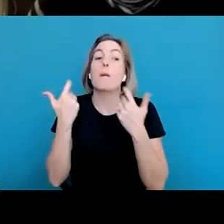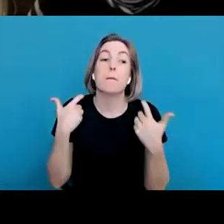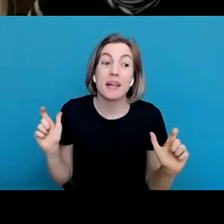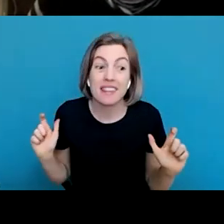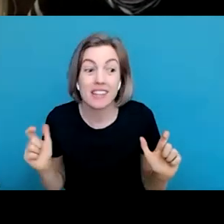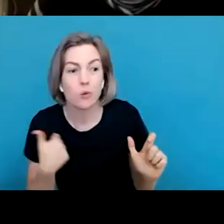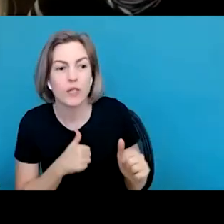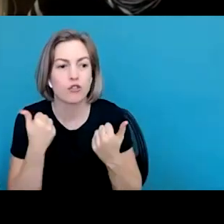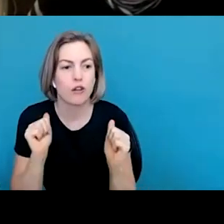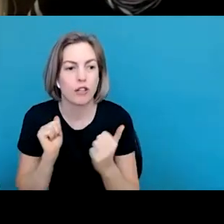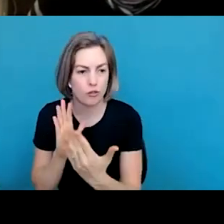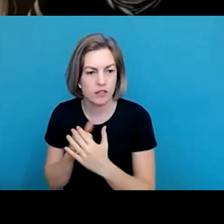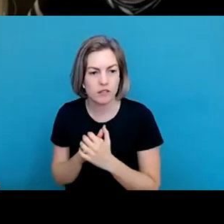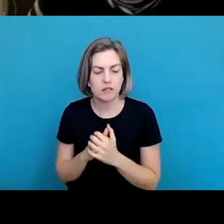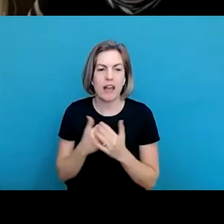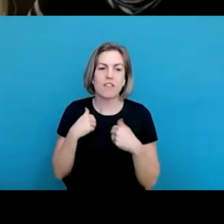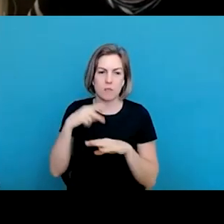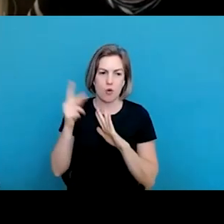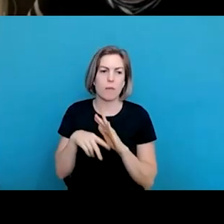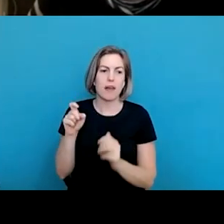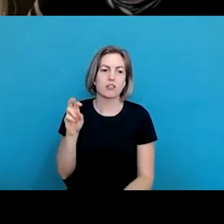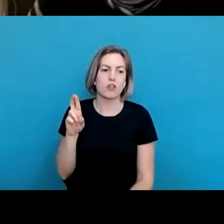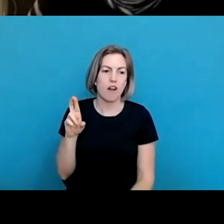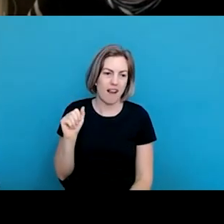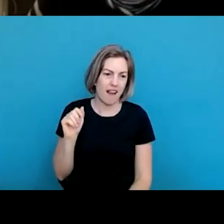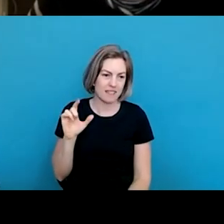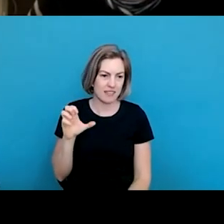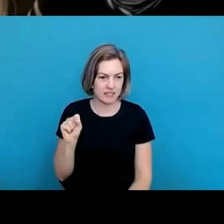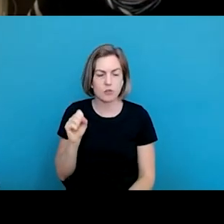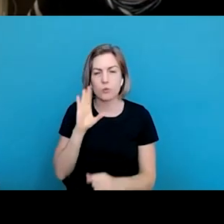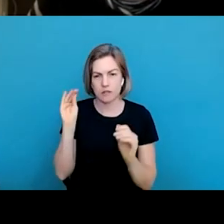we have a program at XR access that is about to come out to try and look at this more,